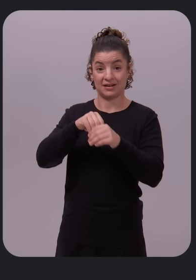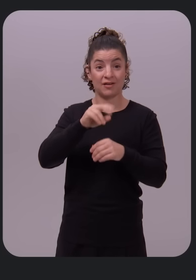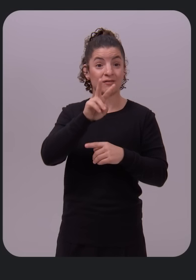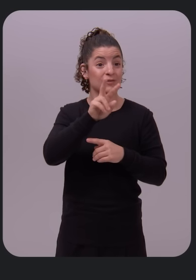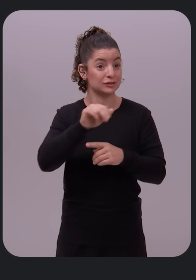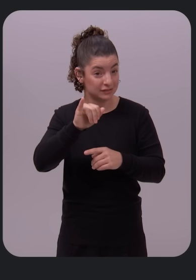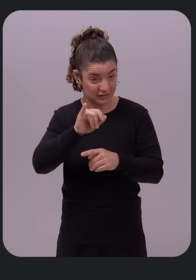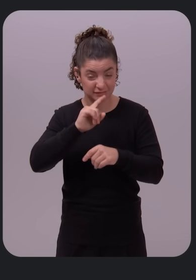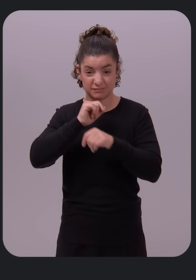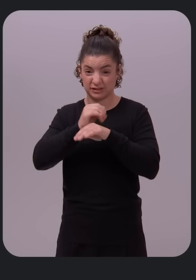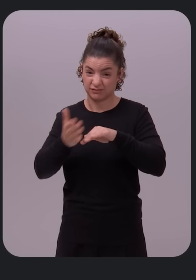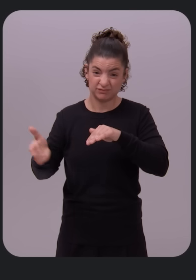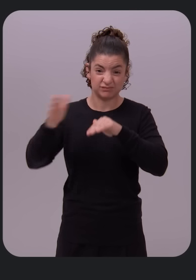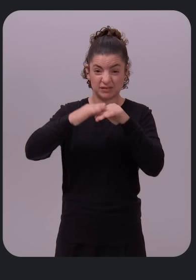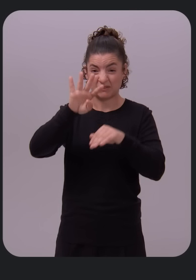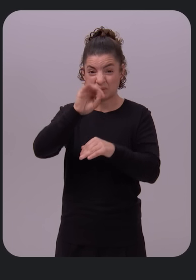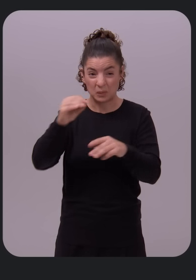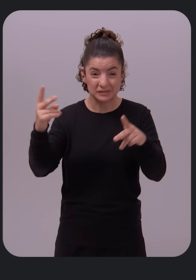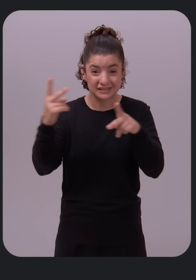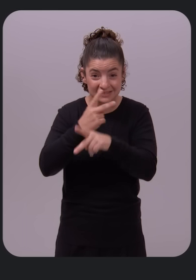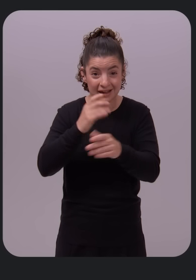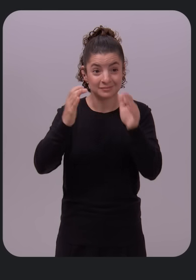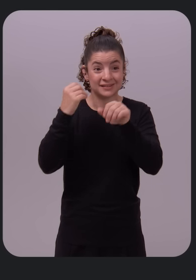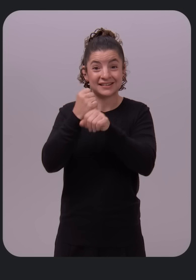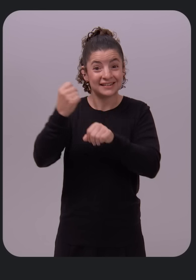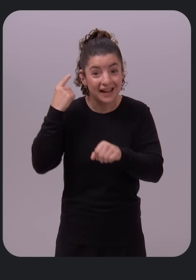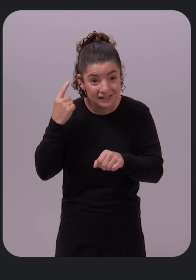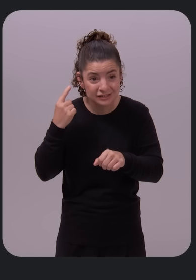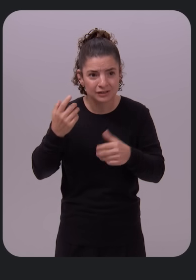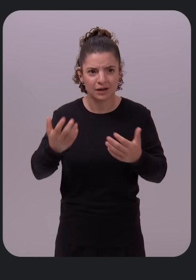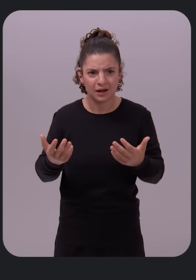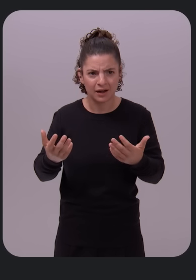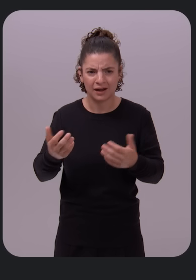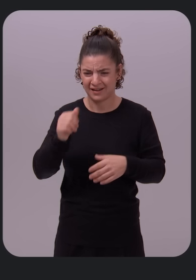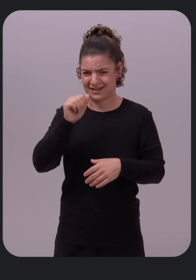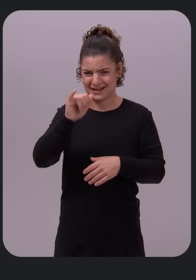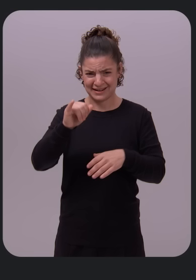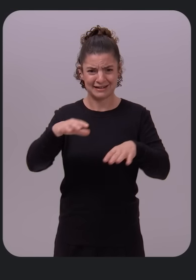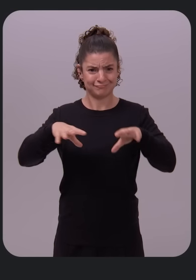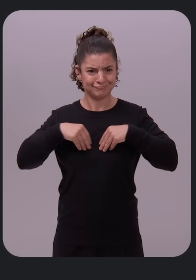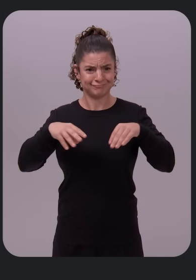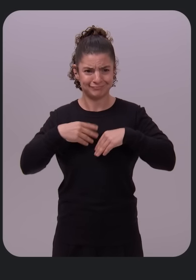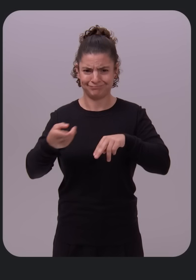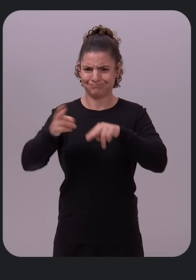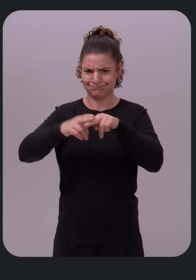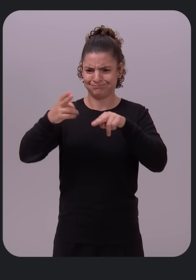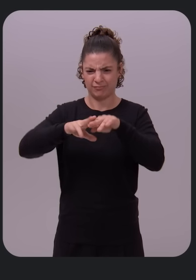up more than 40 times since last year. AI adoption is increasing across our products.